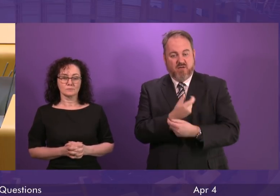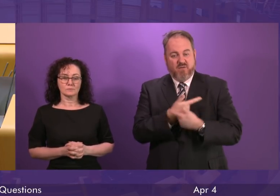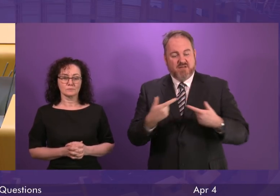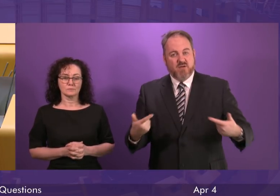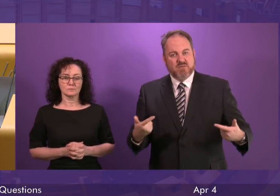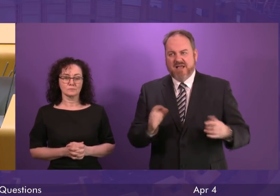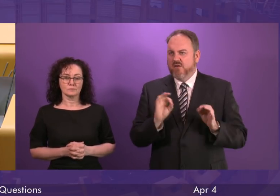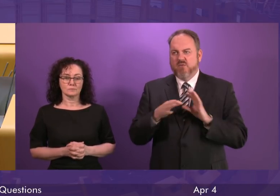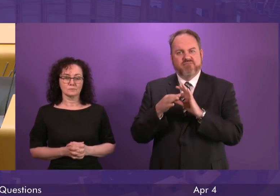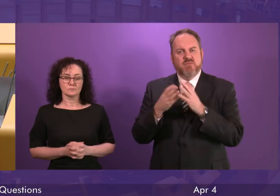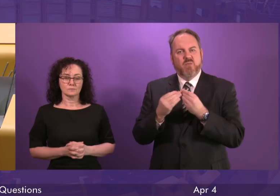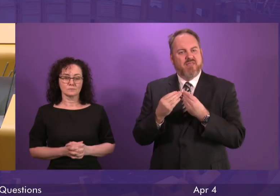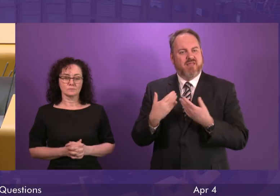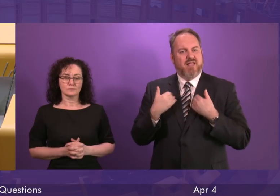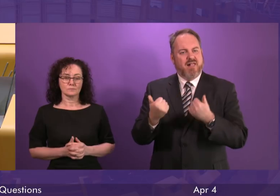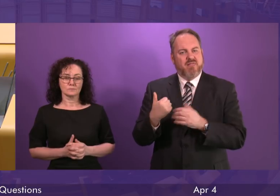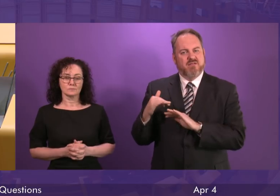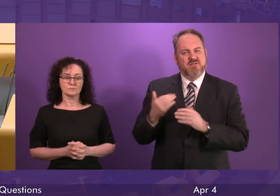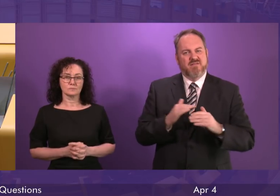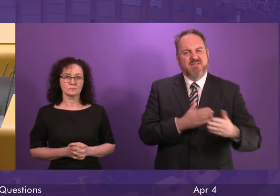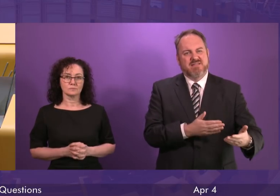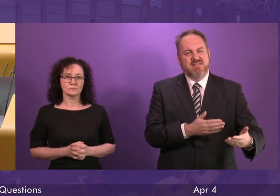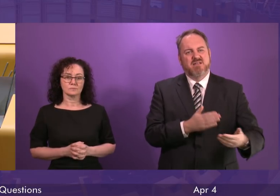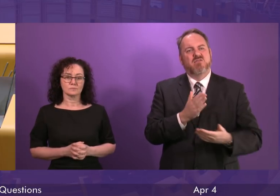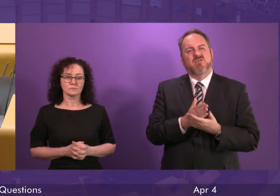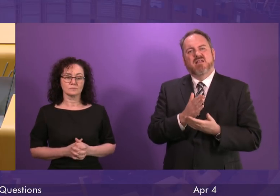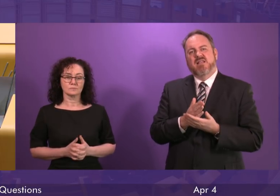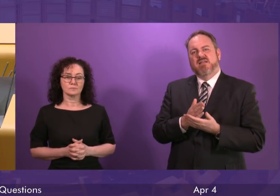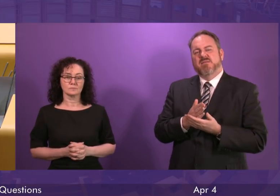I welcome the task force and its anticipated work, but some issues cannot wait. Will the